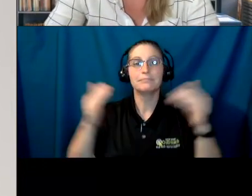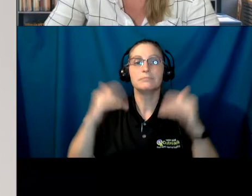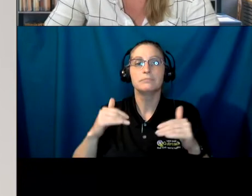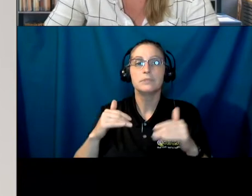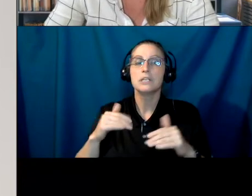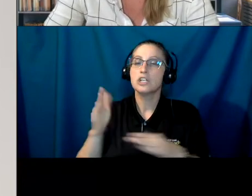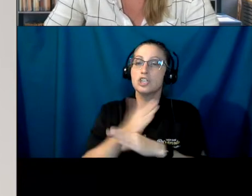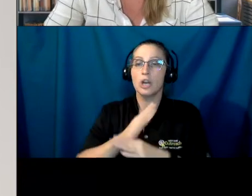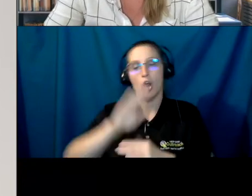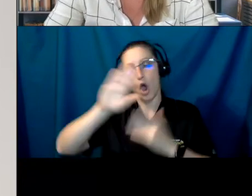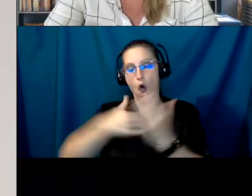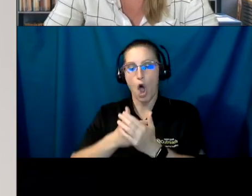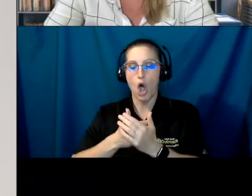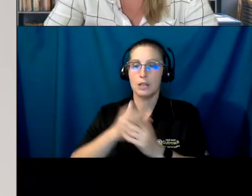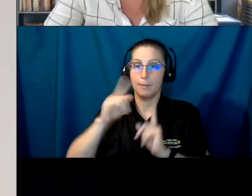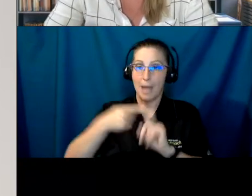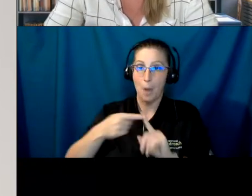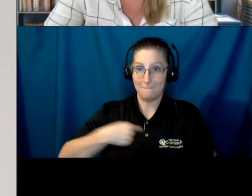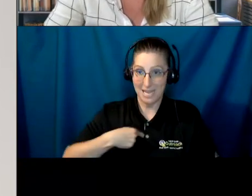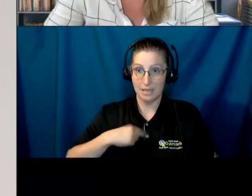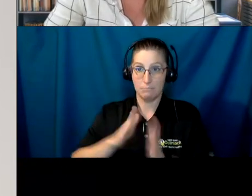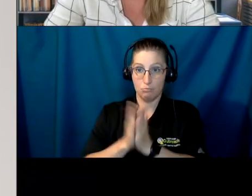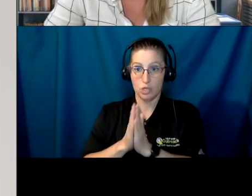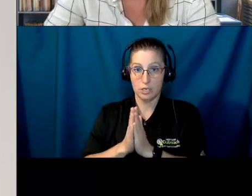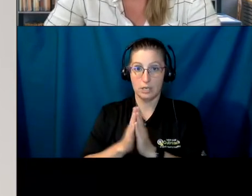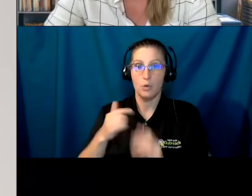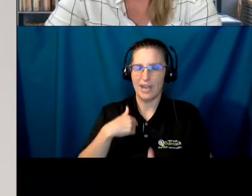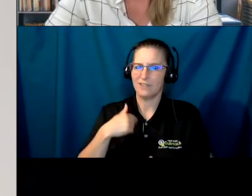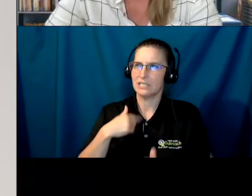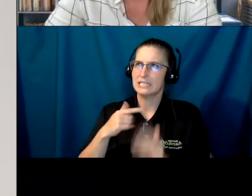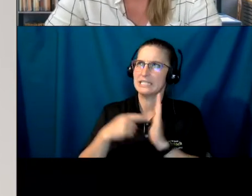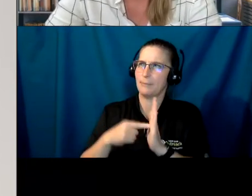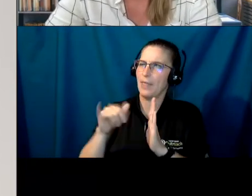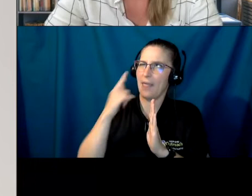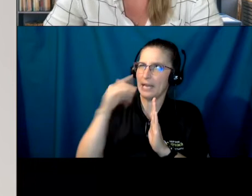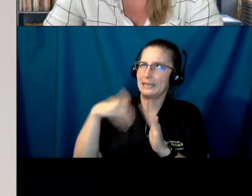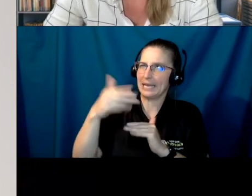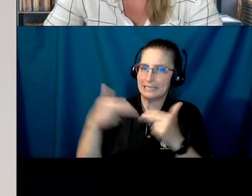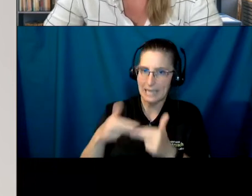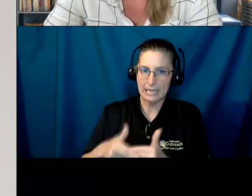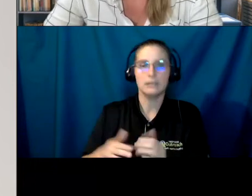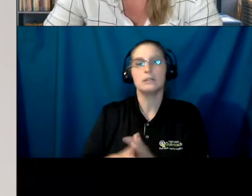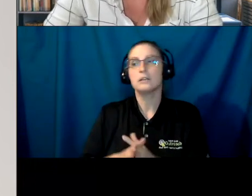me book which we have an example of a brochure I'm pretty sure on the next slide. Reading